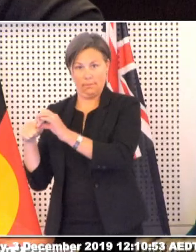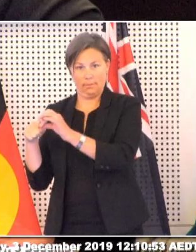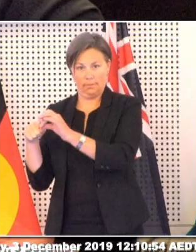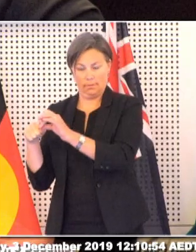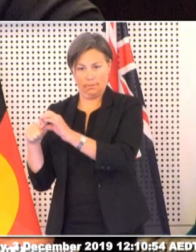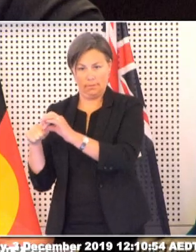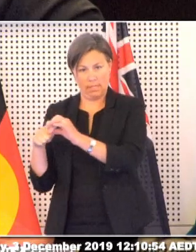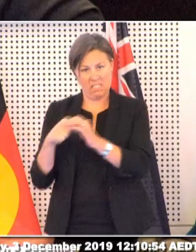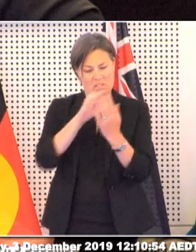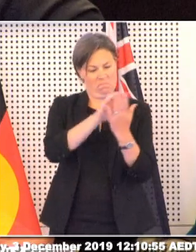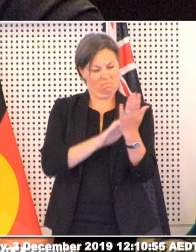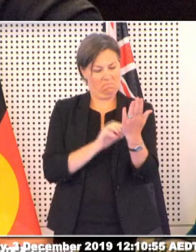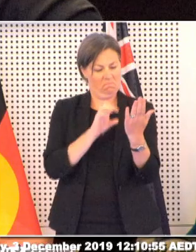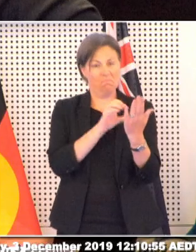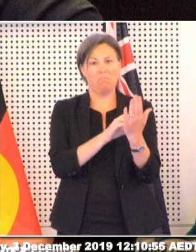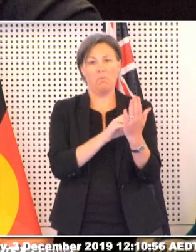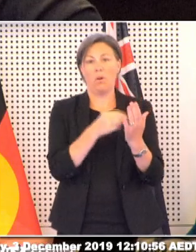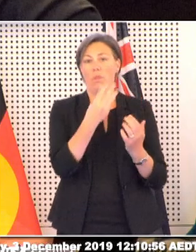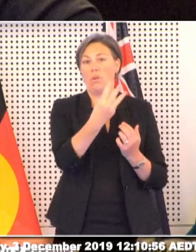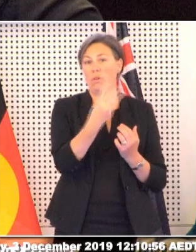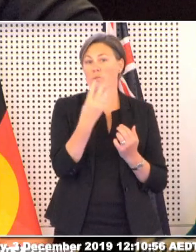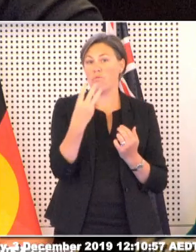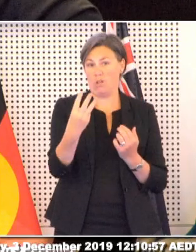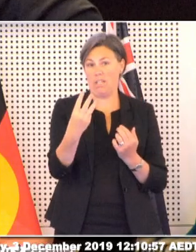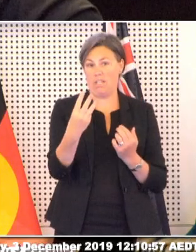In paragraph 33 of your statement you speak about the importance